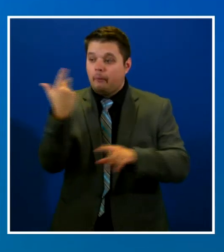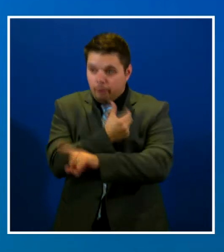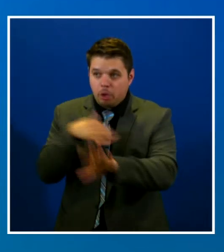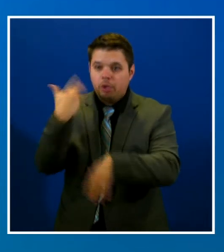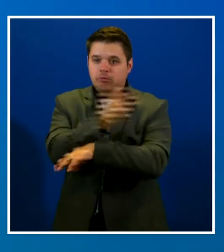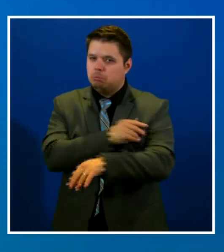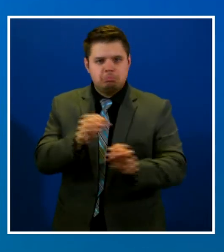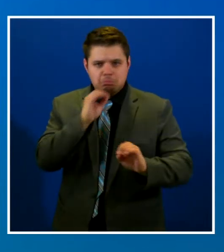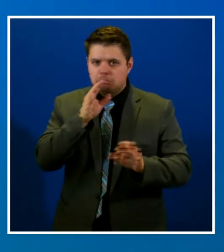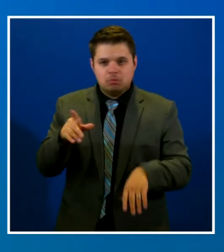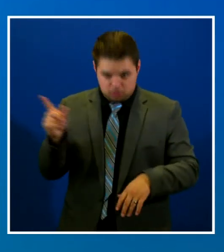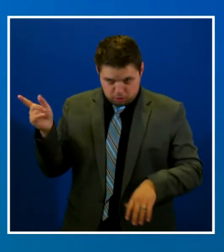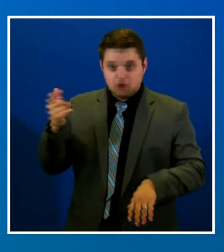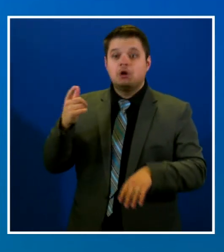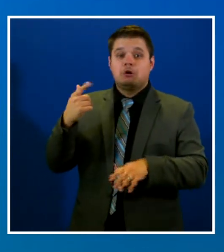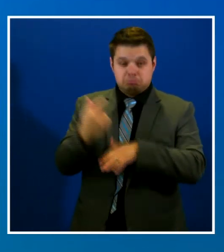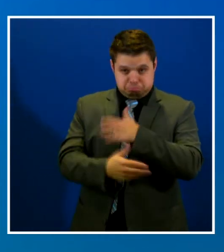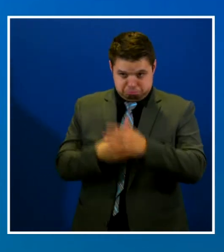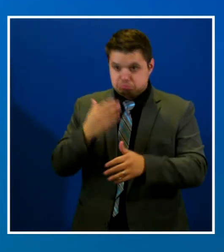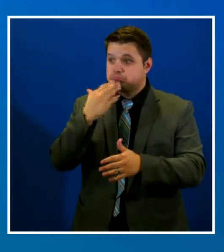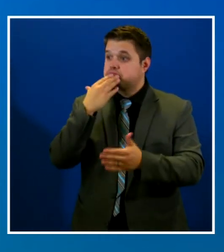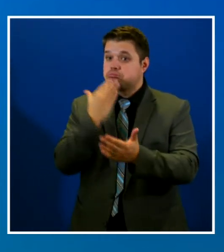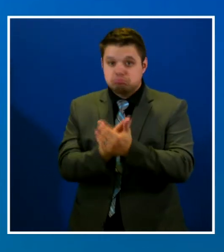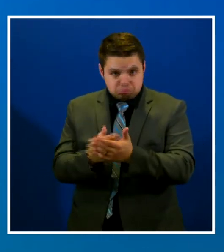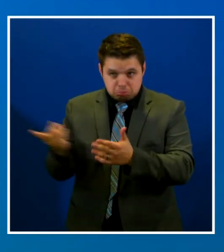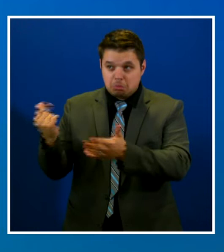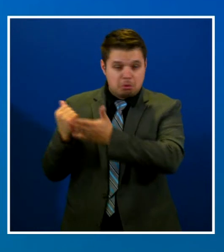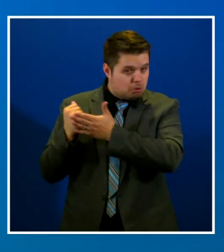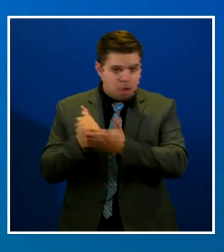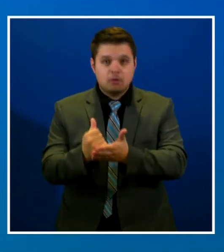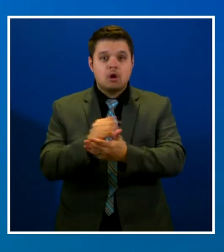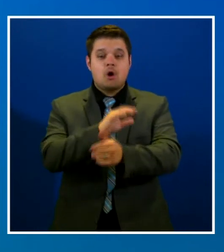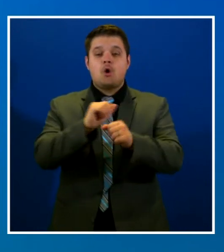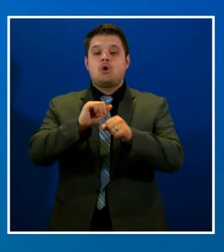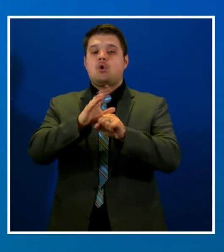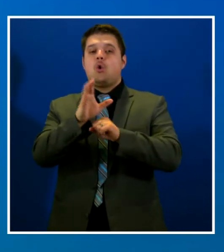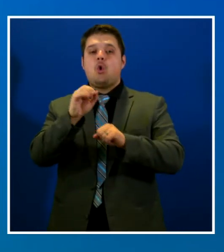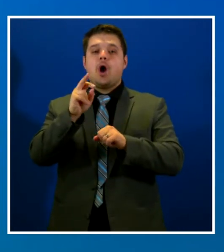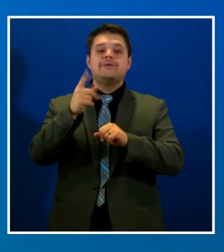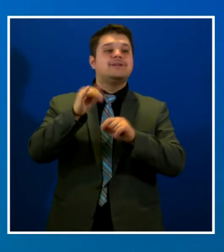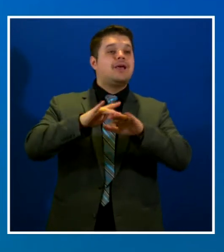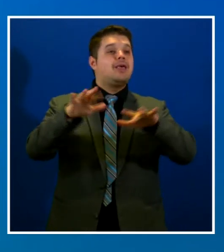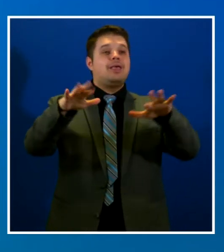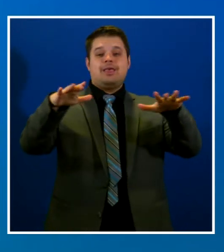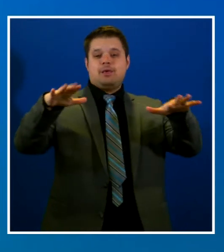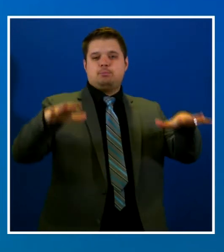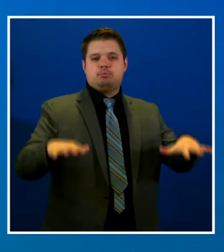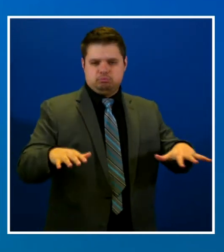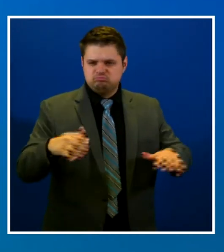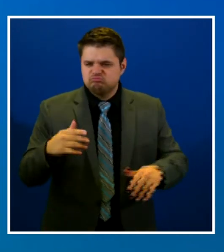For an overview of vaccines eligibility, and how to access them please visit the Clark County Public Health website.